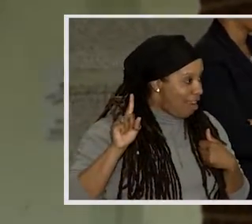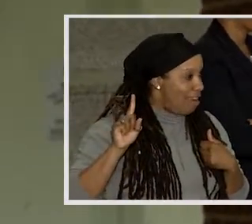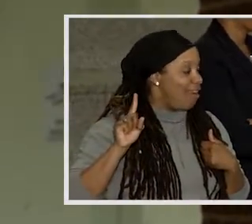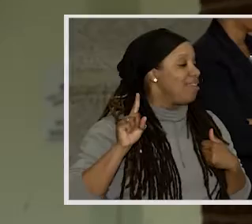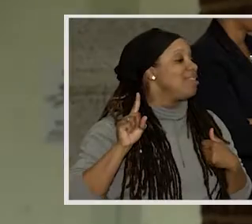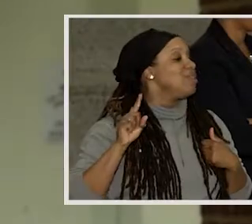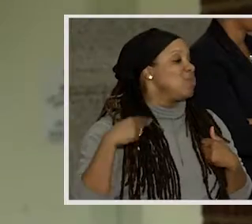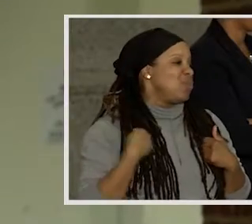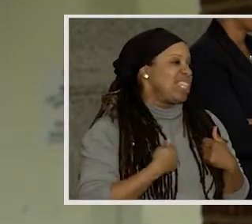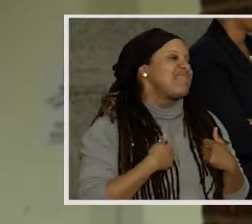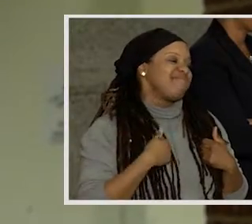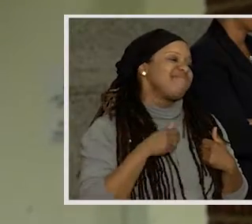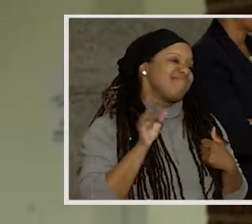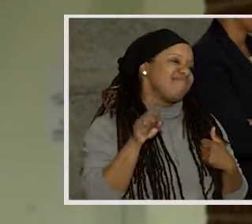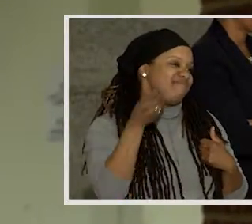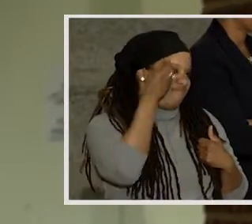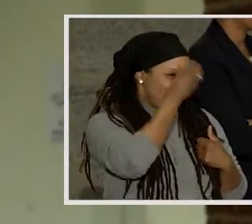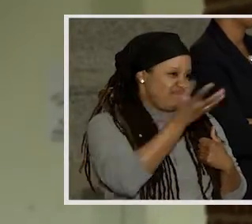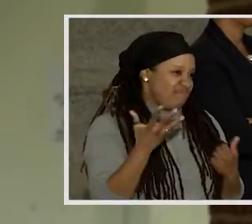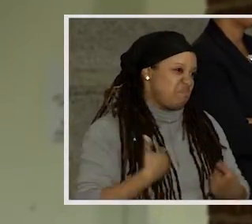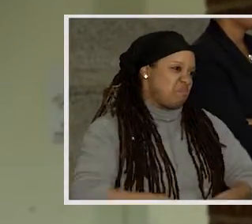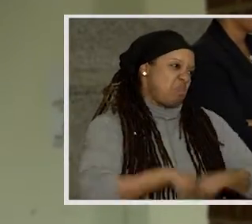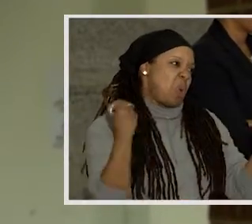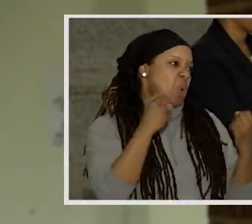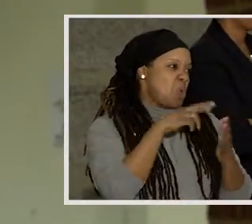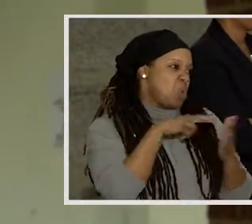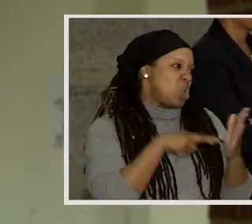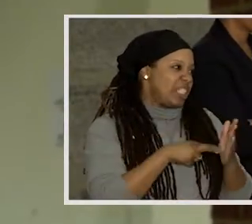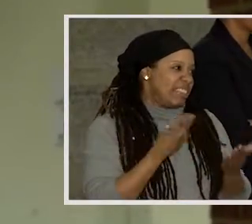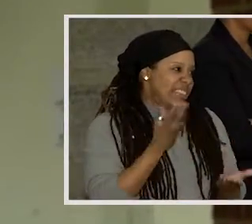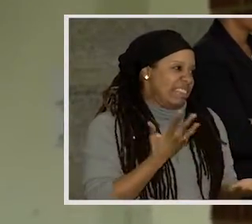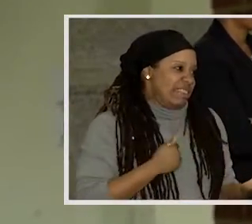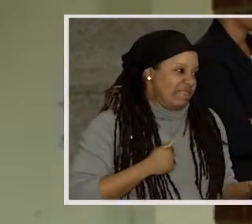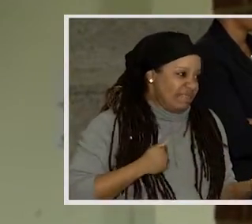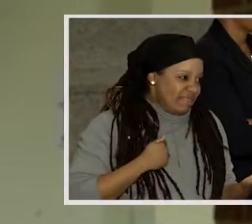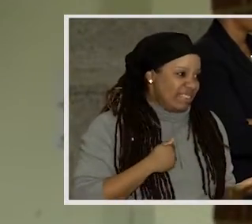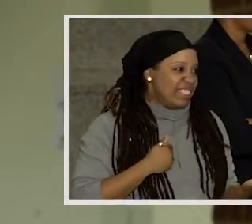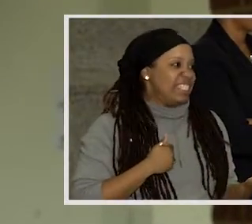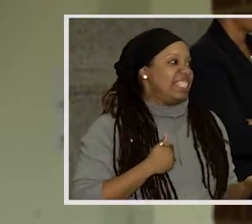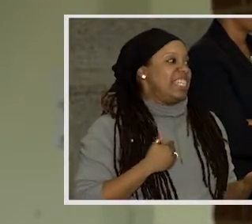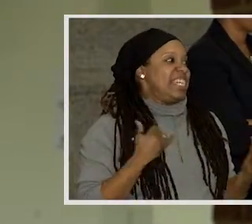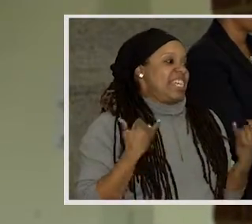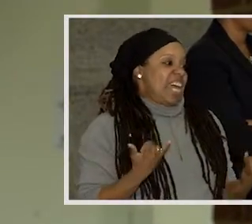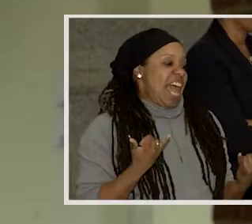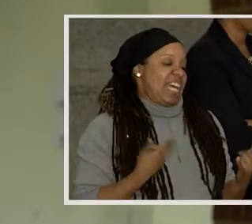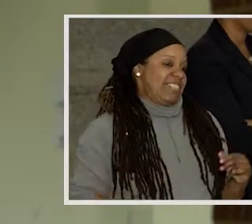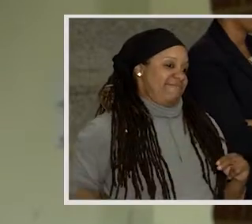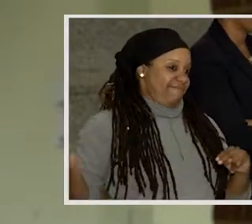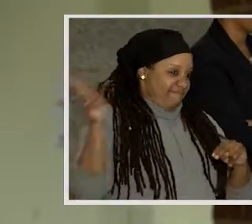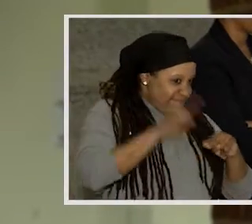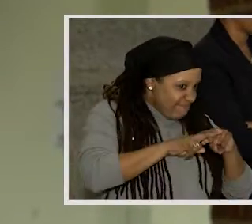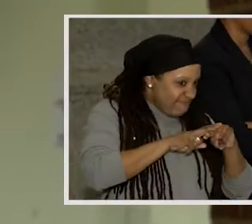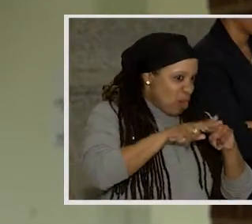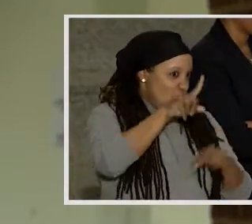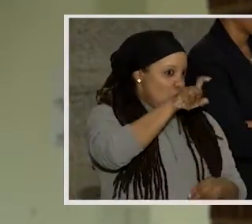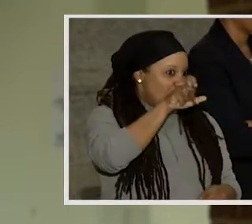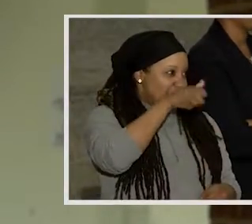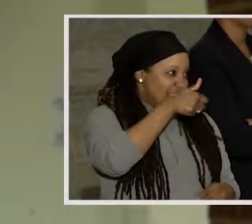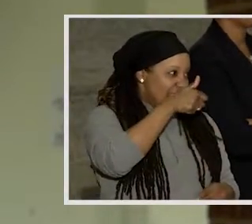REVENUE TO $110 WITH THE SAME AS YOU ALL DID BY ENDING THE AUTOMATIC TAX CUTS.